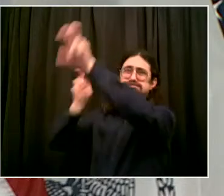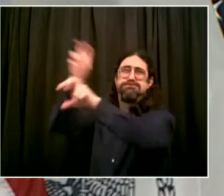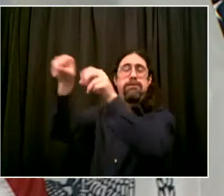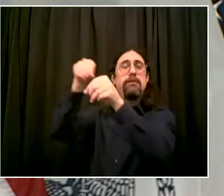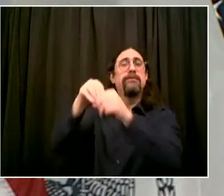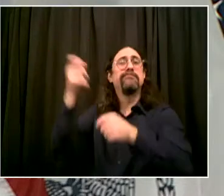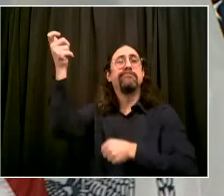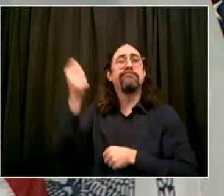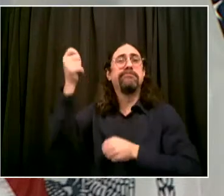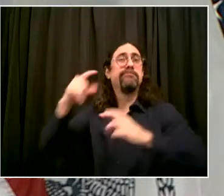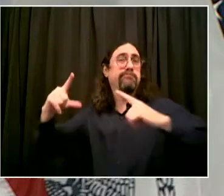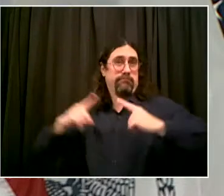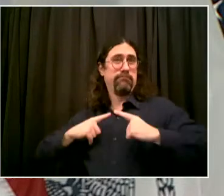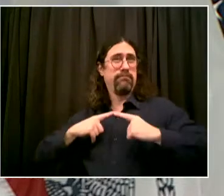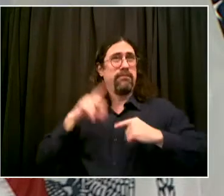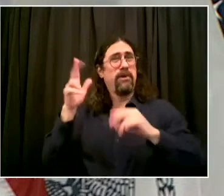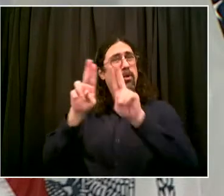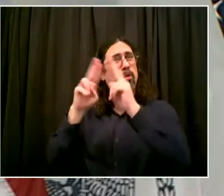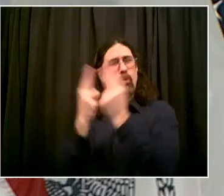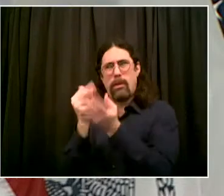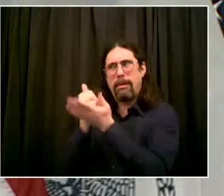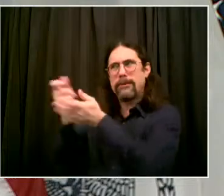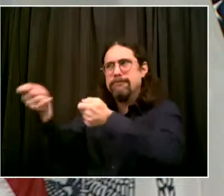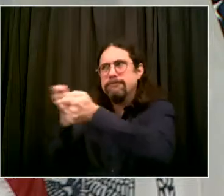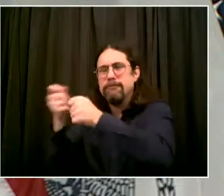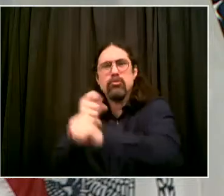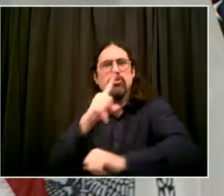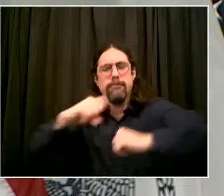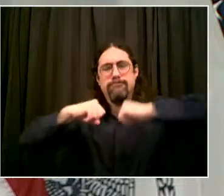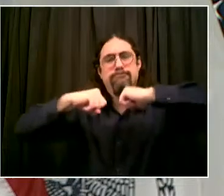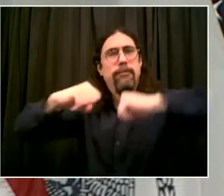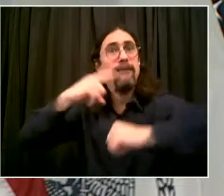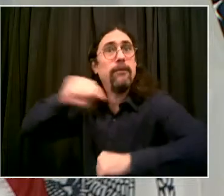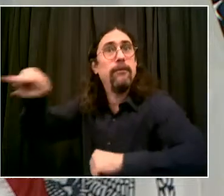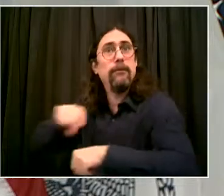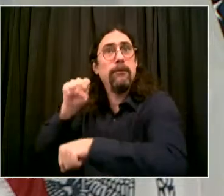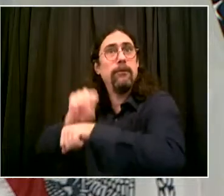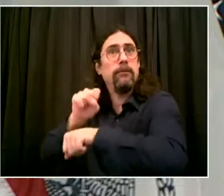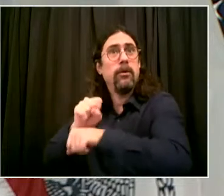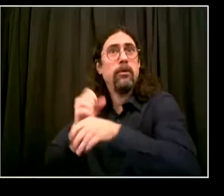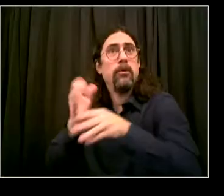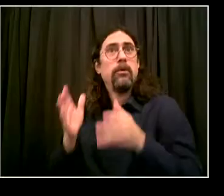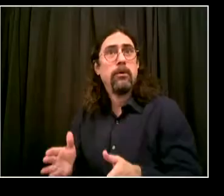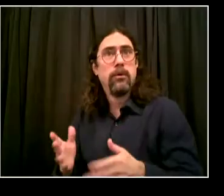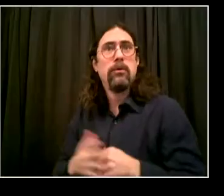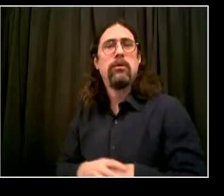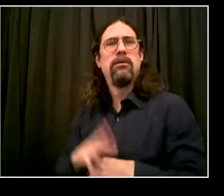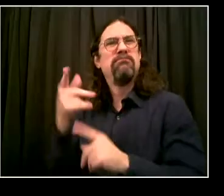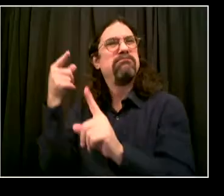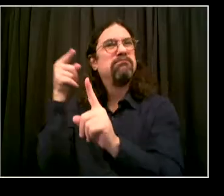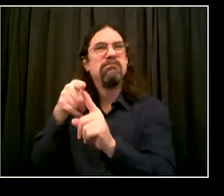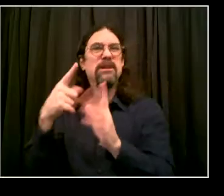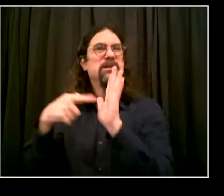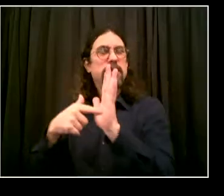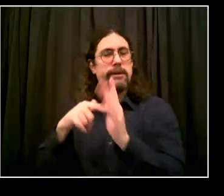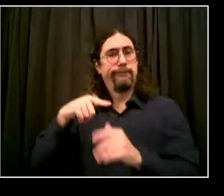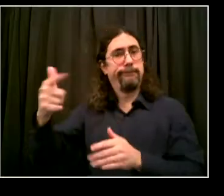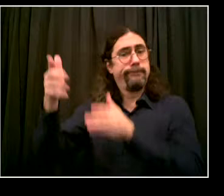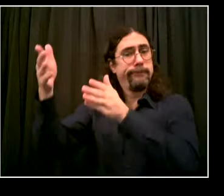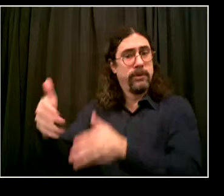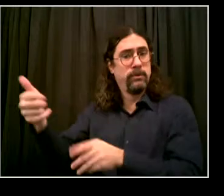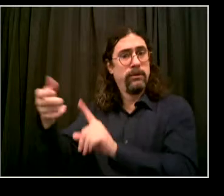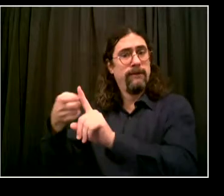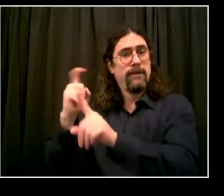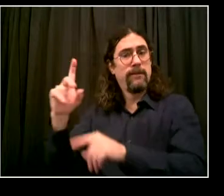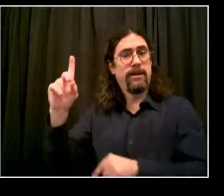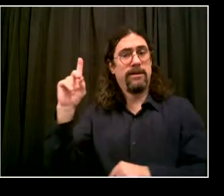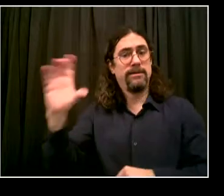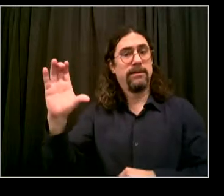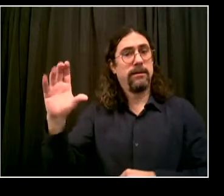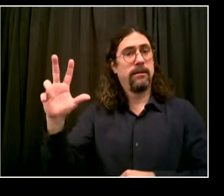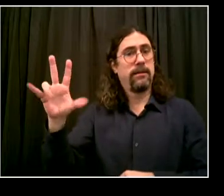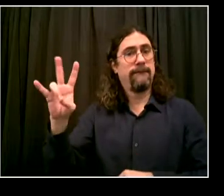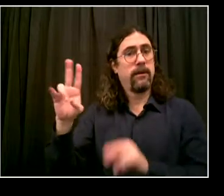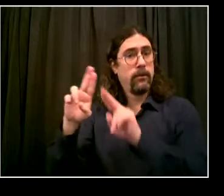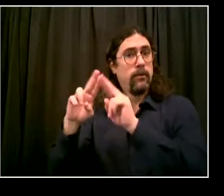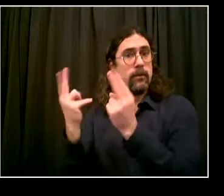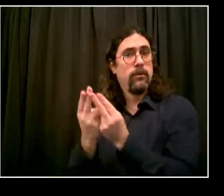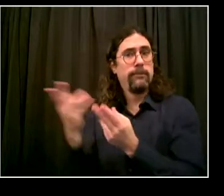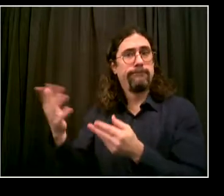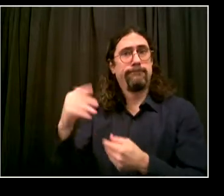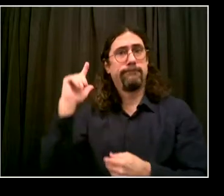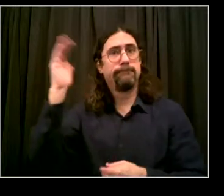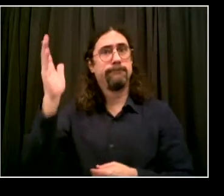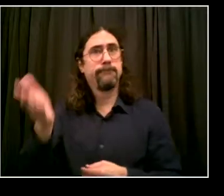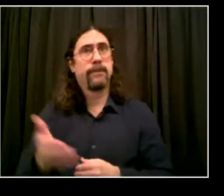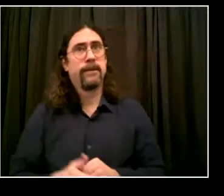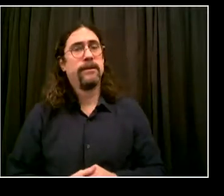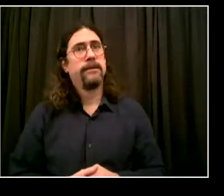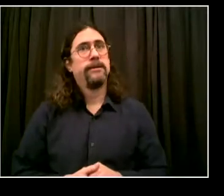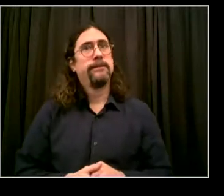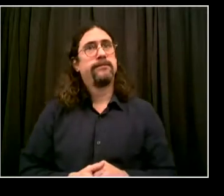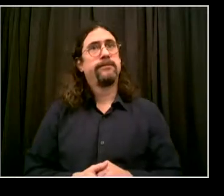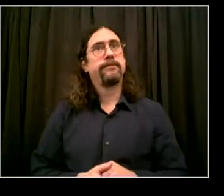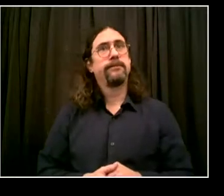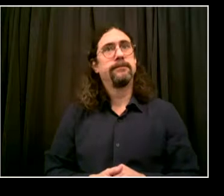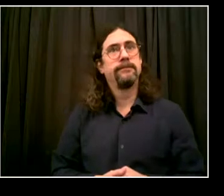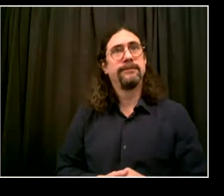TWO OF OUR LABOR